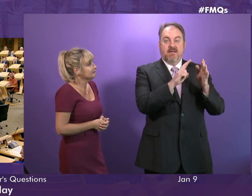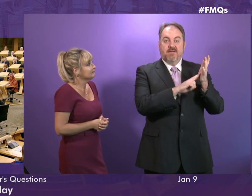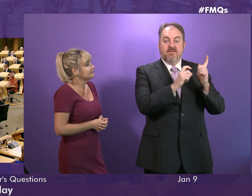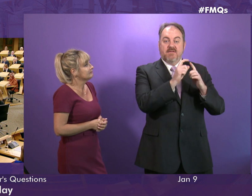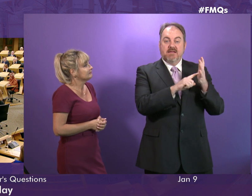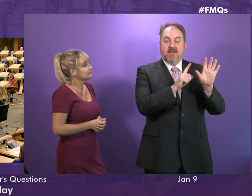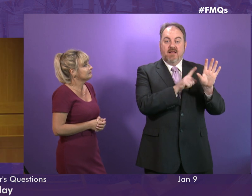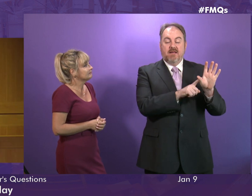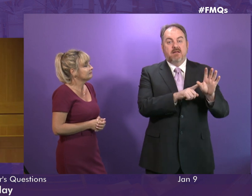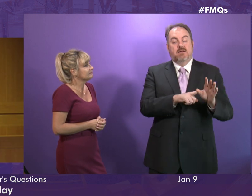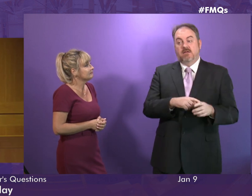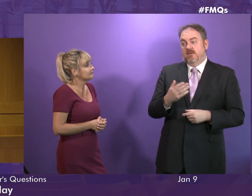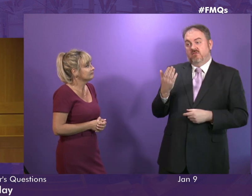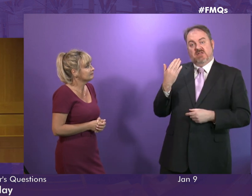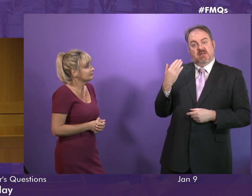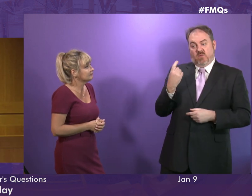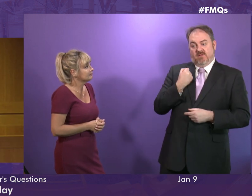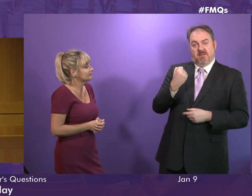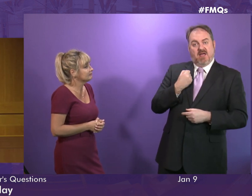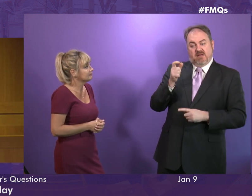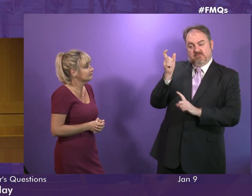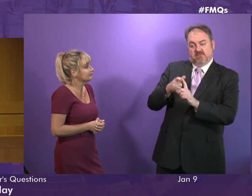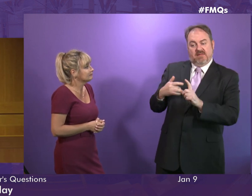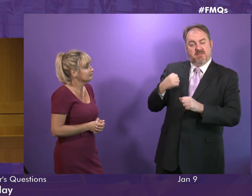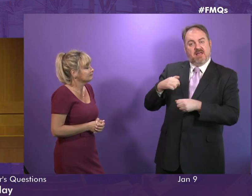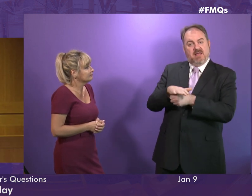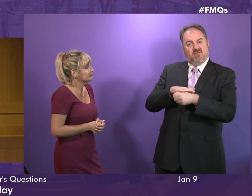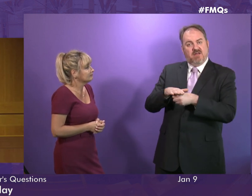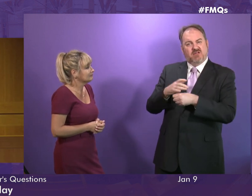the case of my constituent who has been waiting for an operation. She has severe neurological